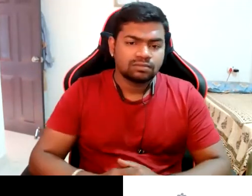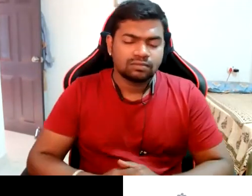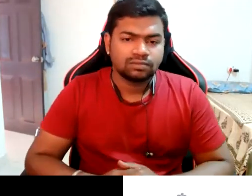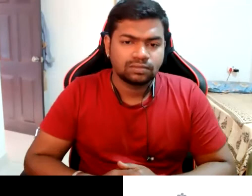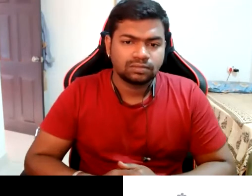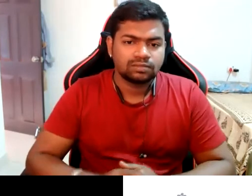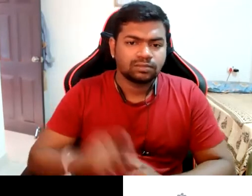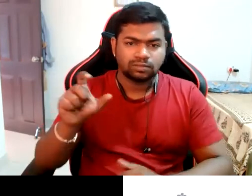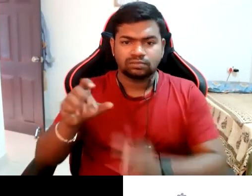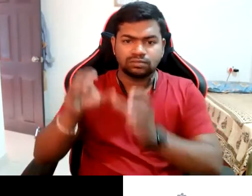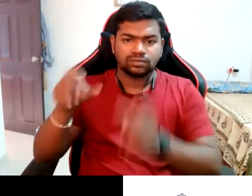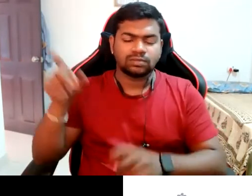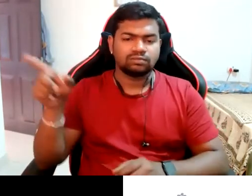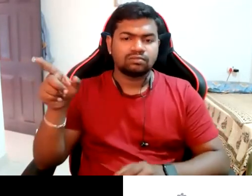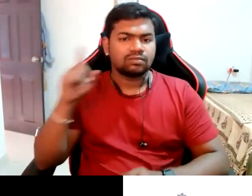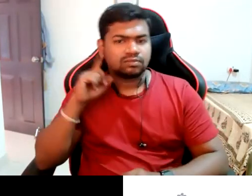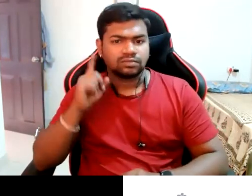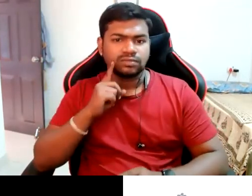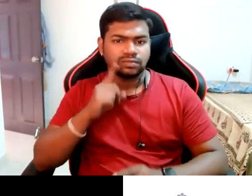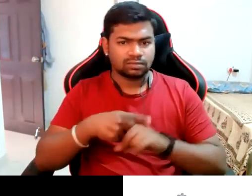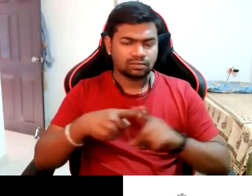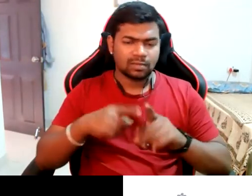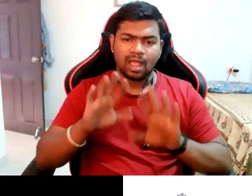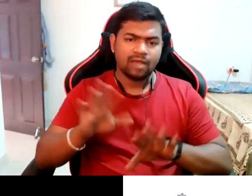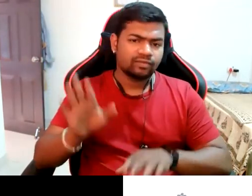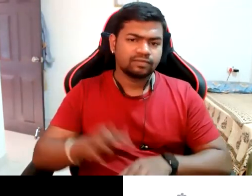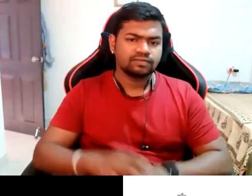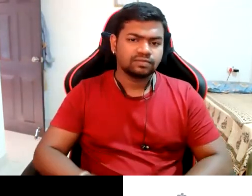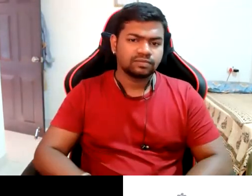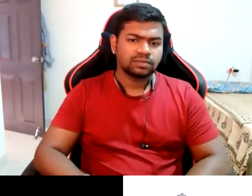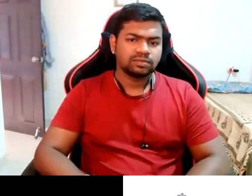the candidate also has a hearing impairement like i have.